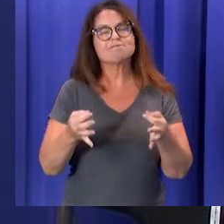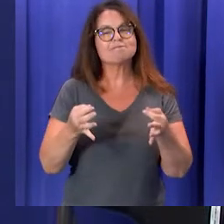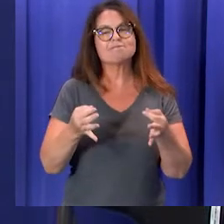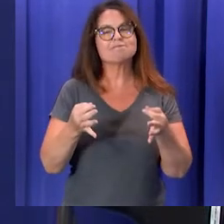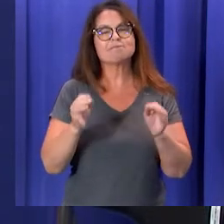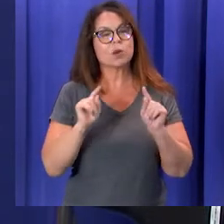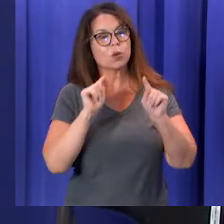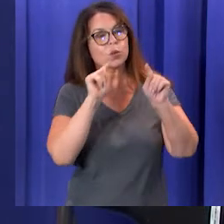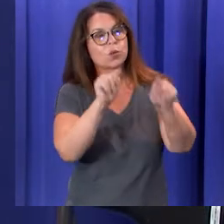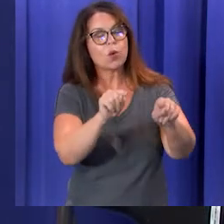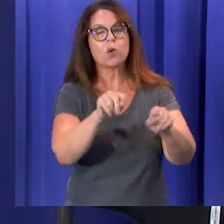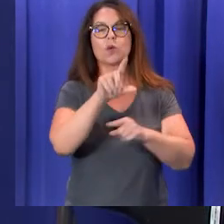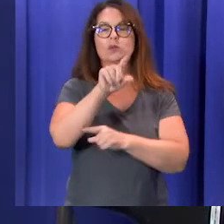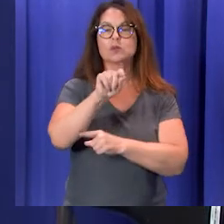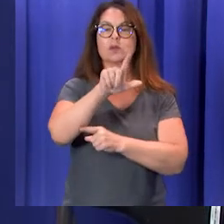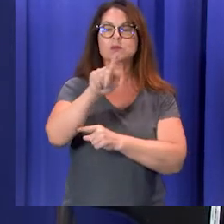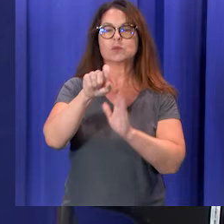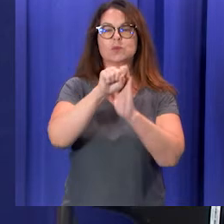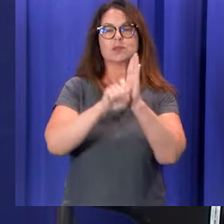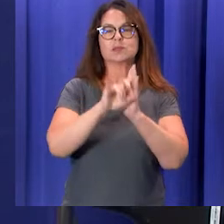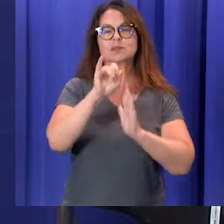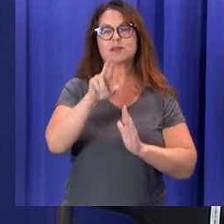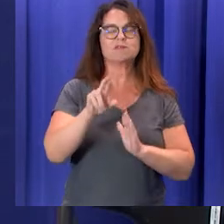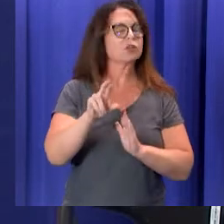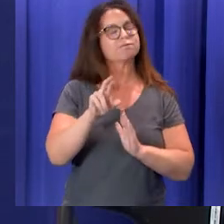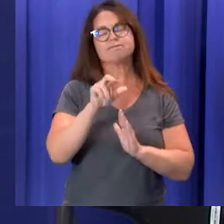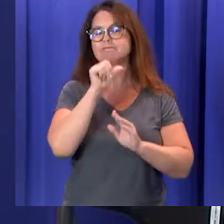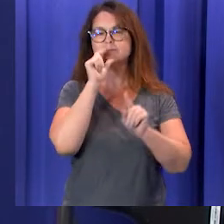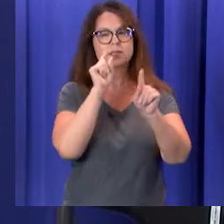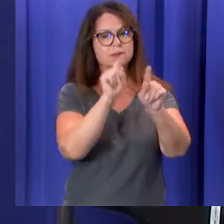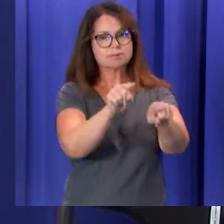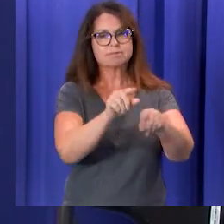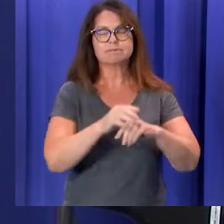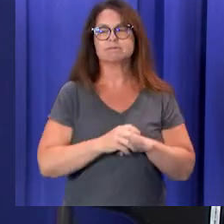the 2021 State Fair. Throughout the summer, we looked to government